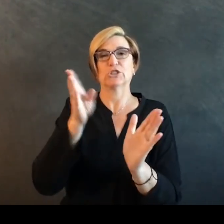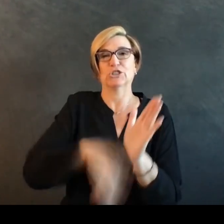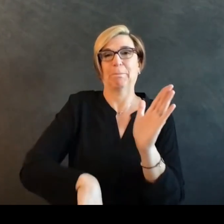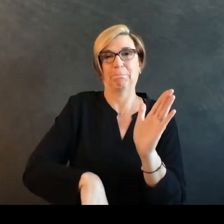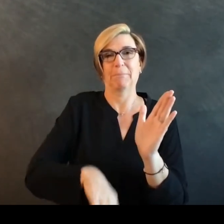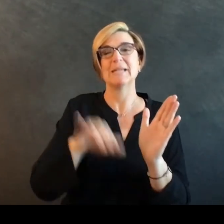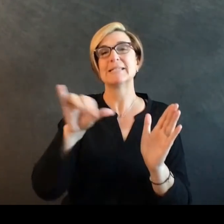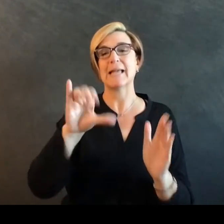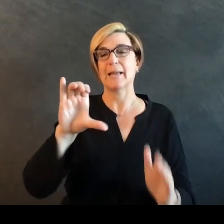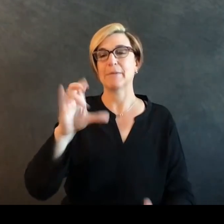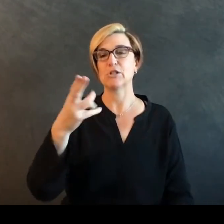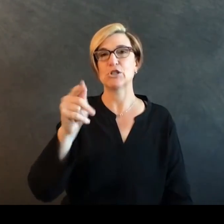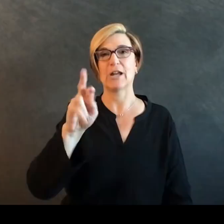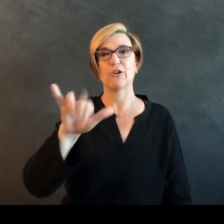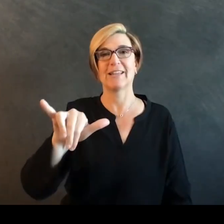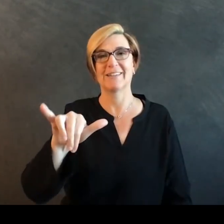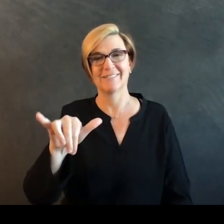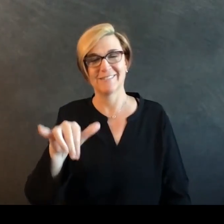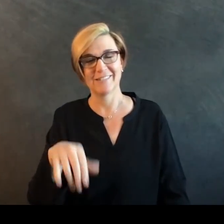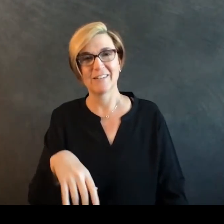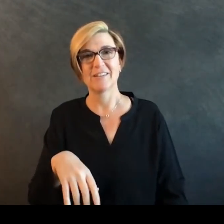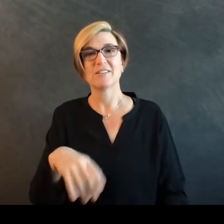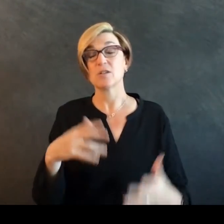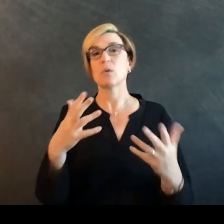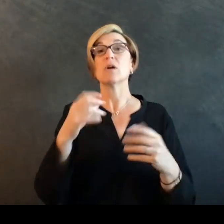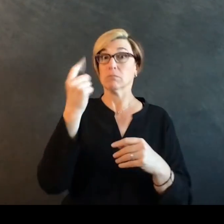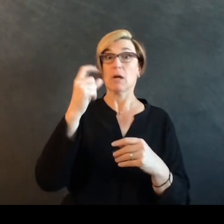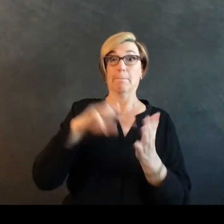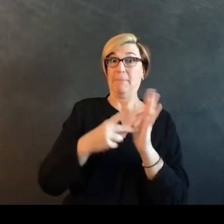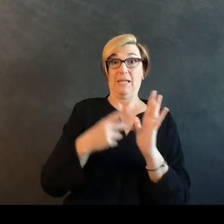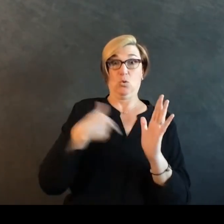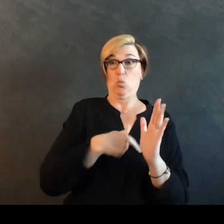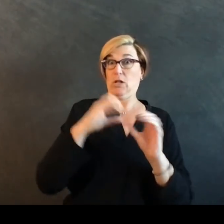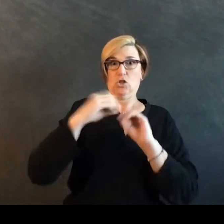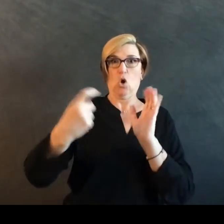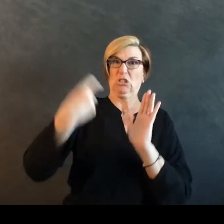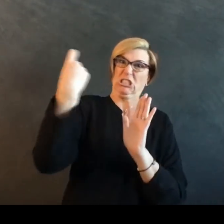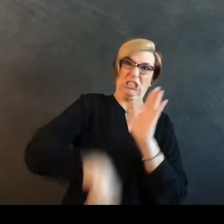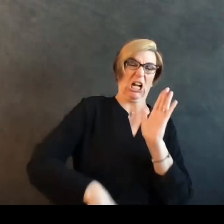so again no big fees to bankers we got a great team of three lawyers and three